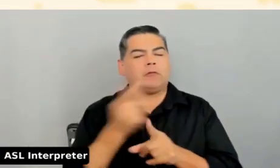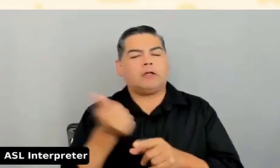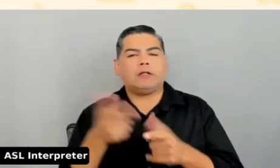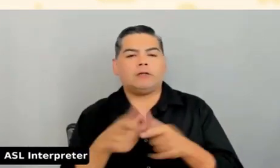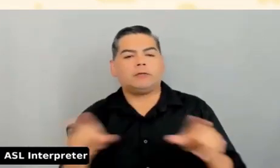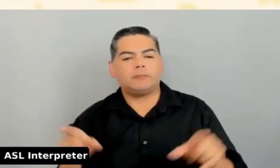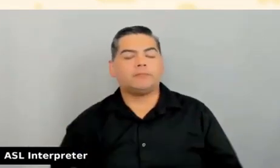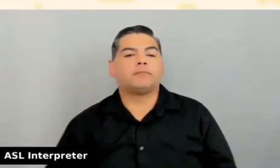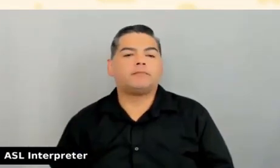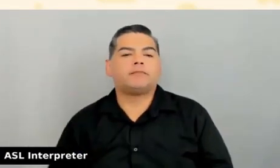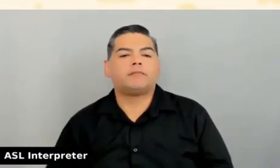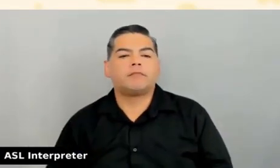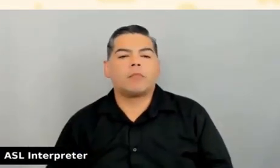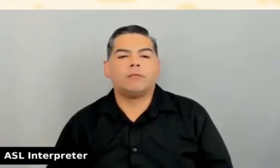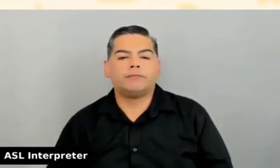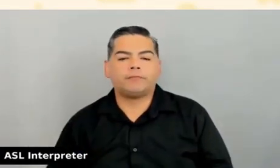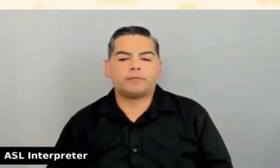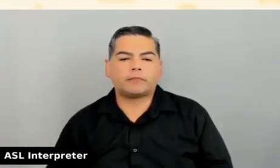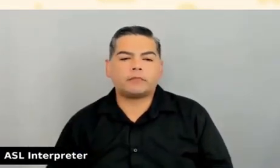Leave your scroll bar and other browser elements alone.